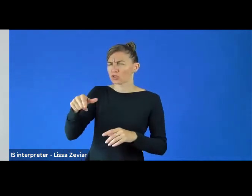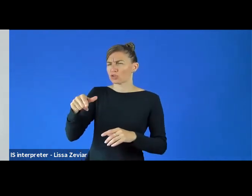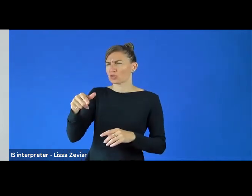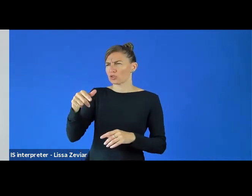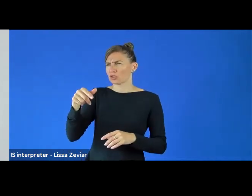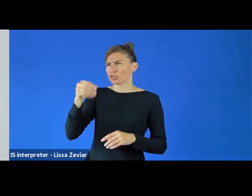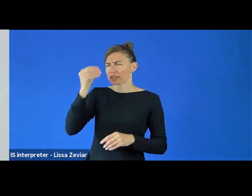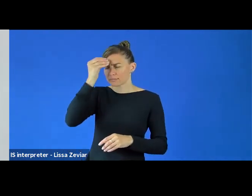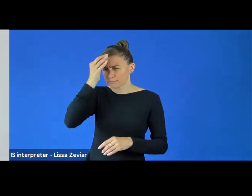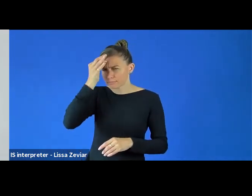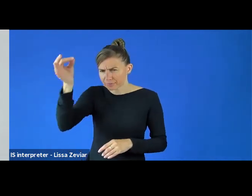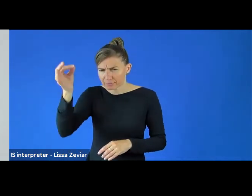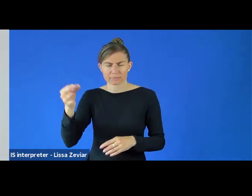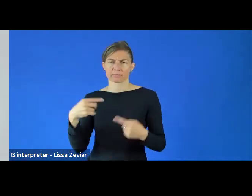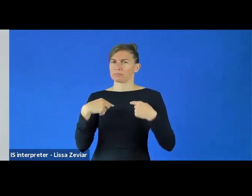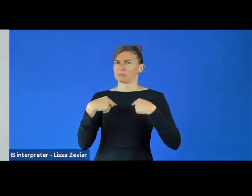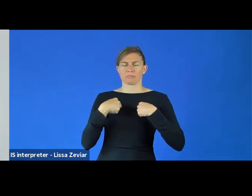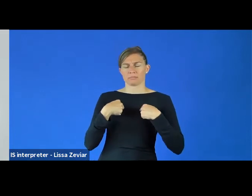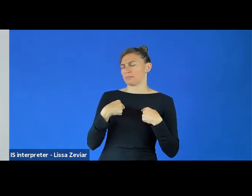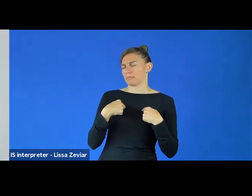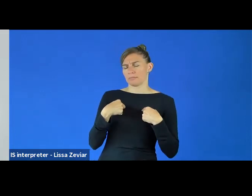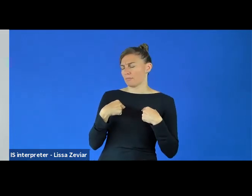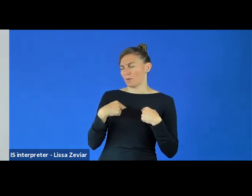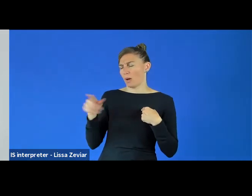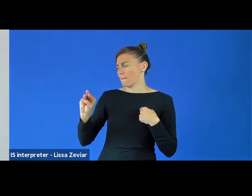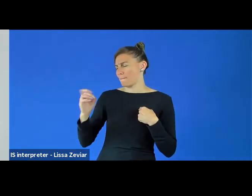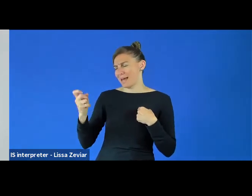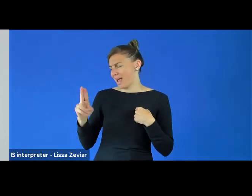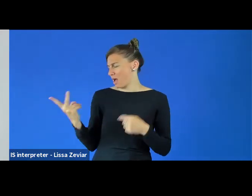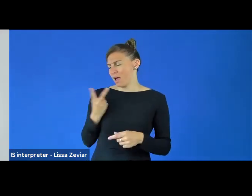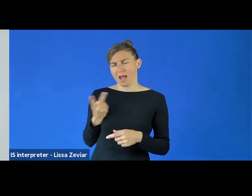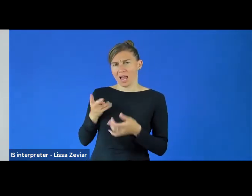We are not engineers so we need to find experts.